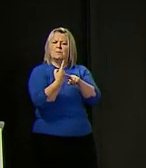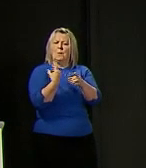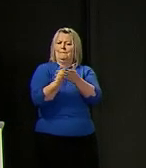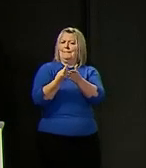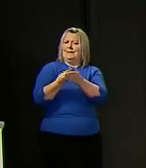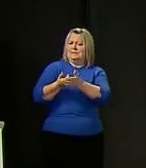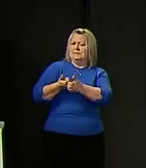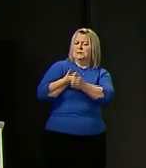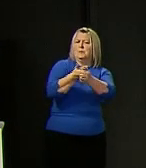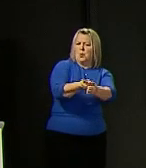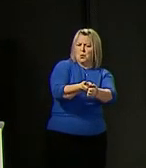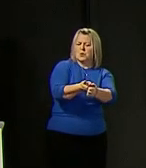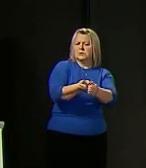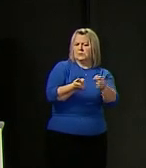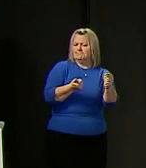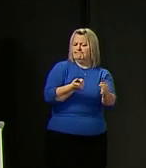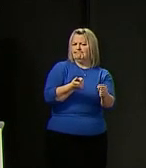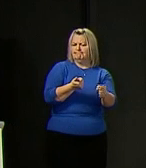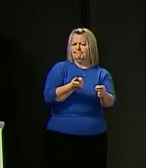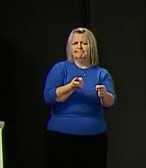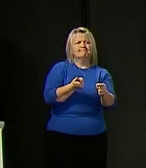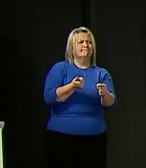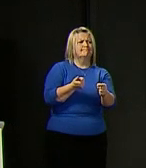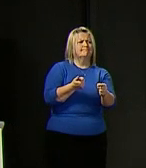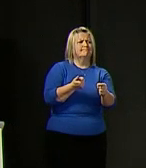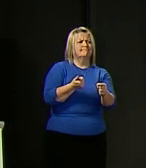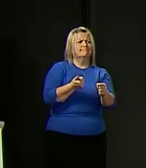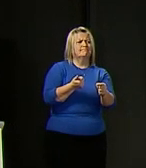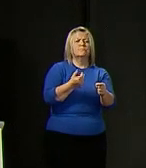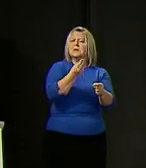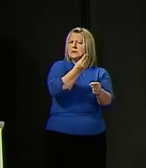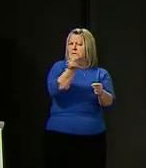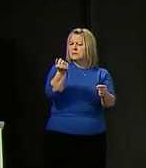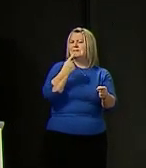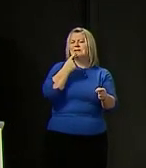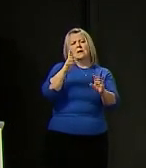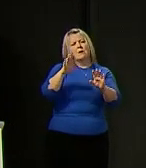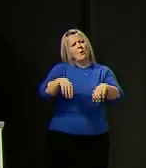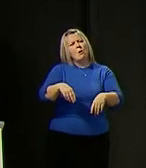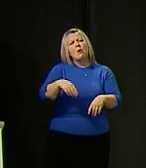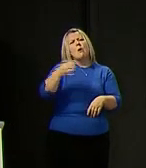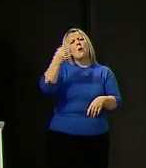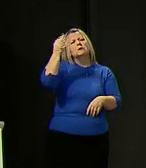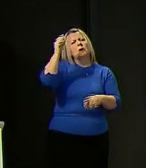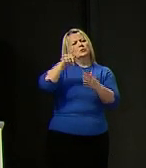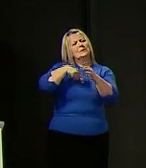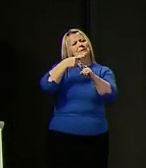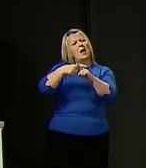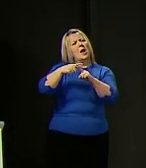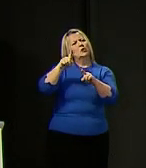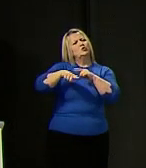is asking for an council tax increases to be stalled now on the 19th of March